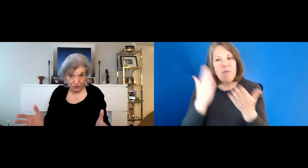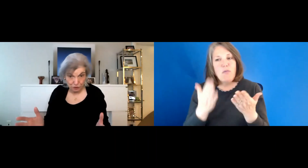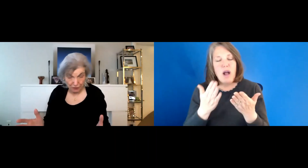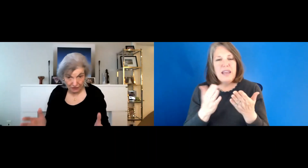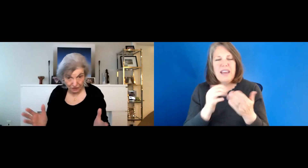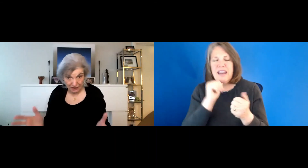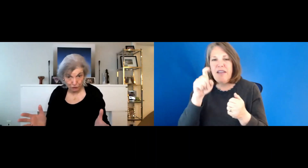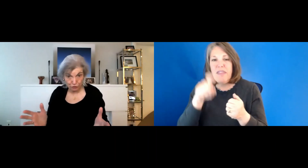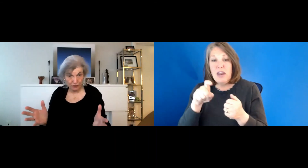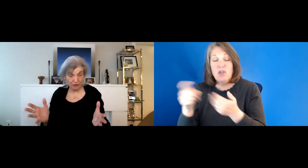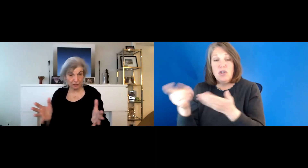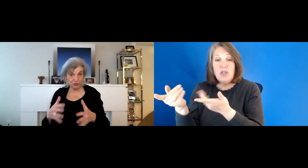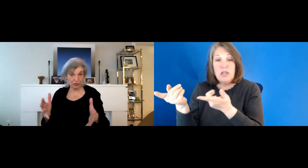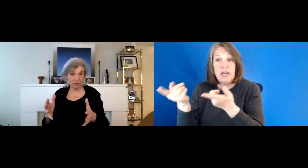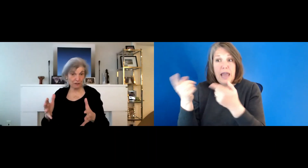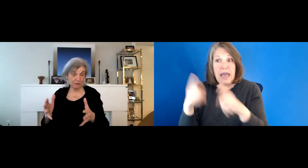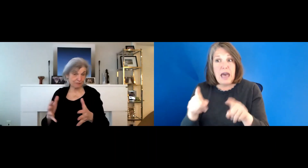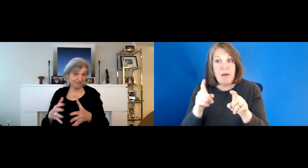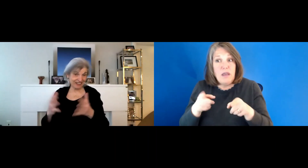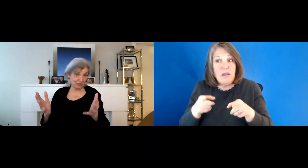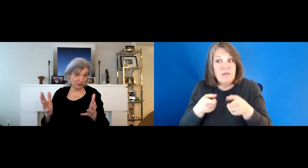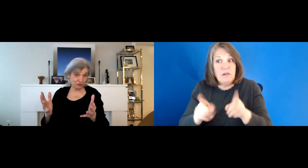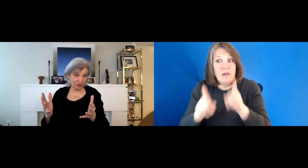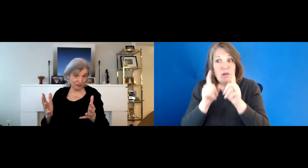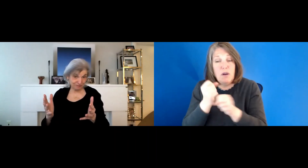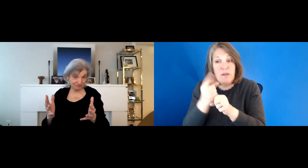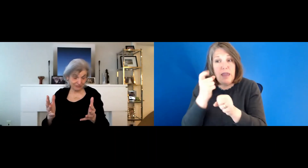the spot at the annual meeting 17:43:34 . Indeed, that is technically and